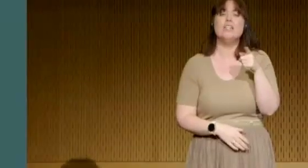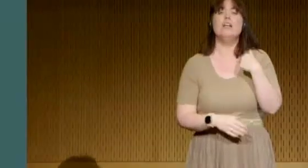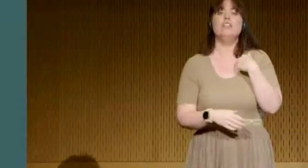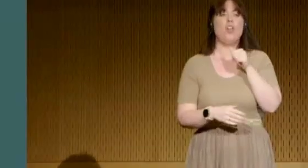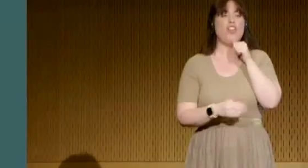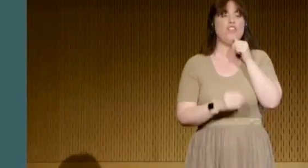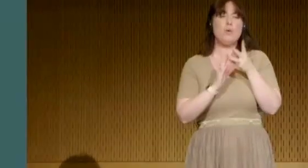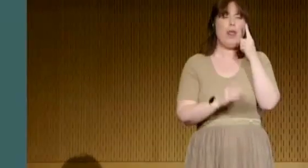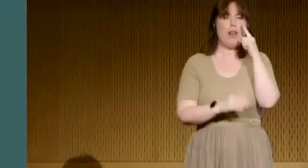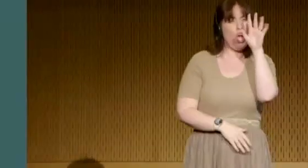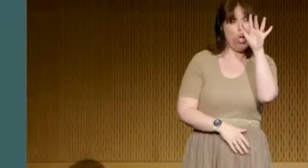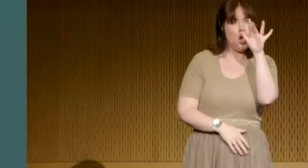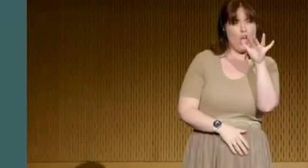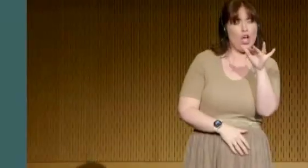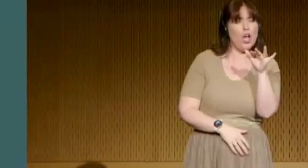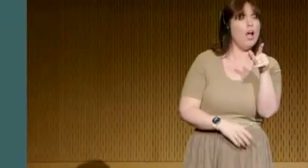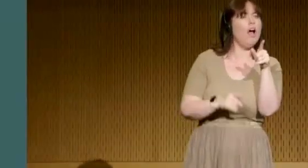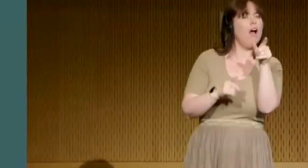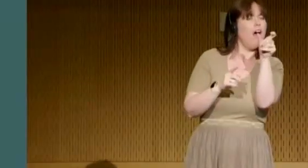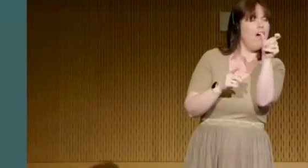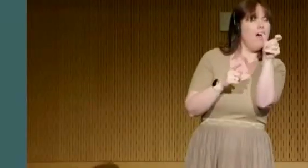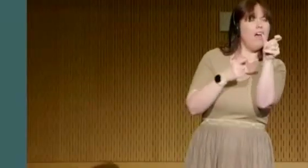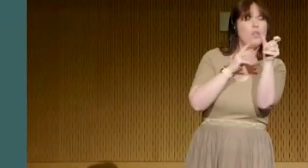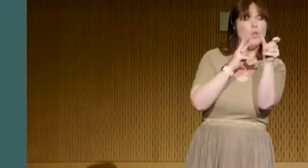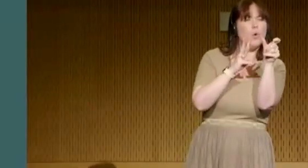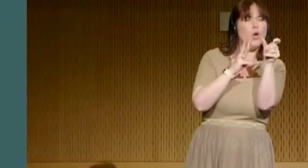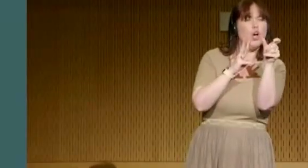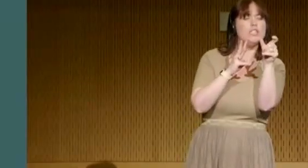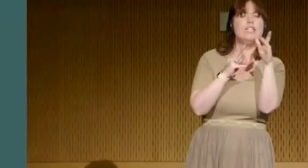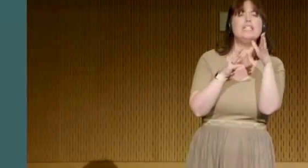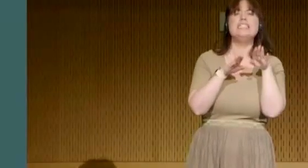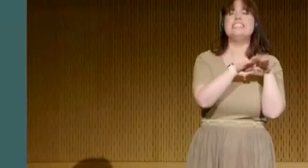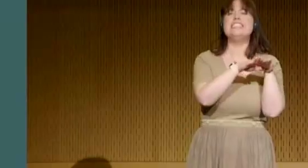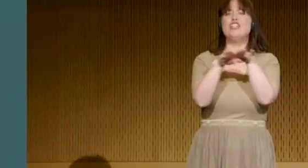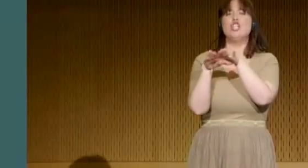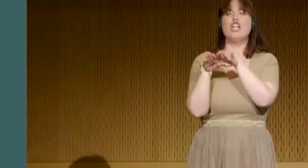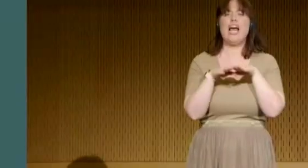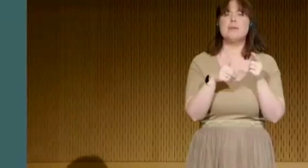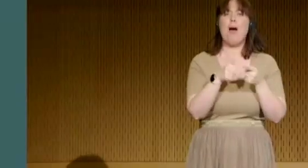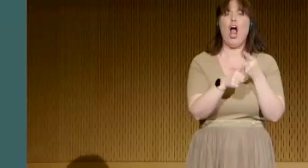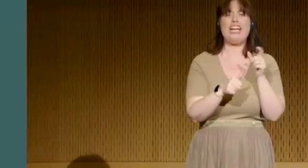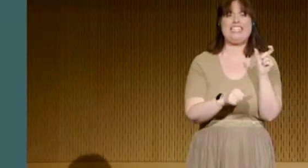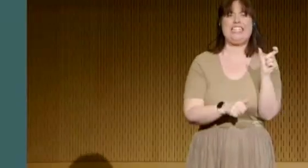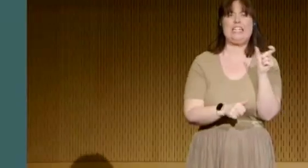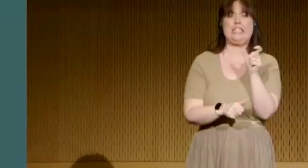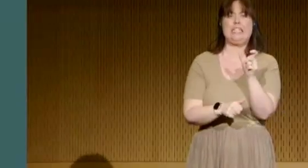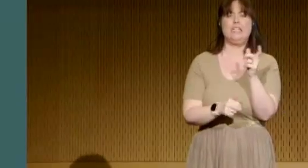look at the, you know, definition of standardized marketing or, you know, segmented marketing or